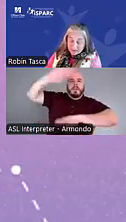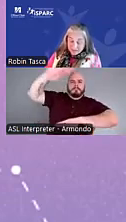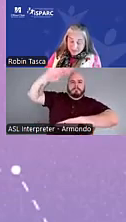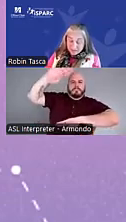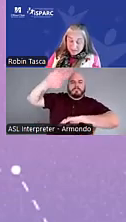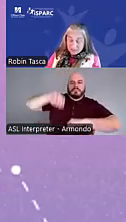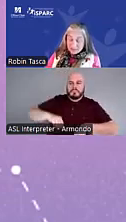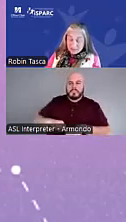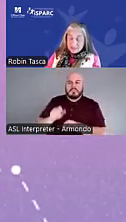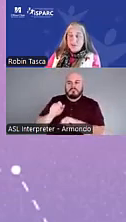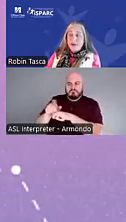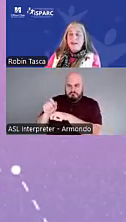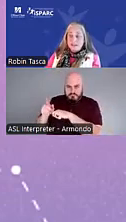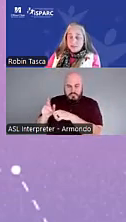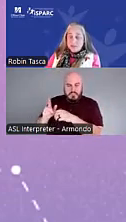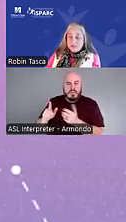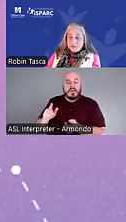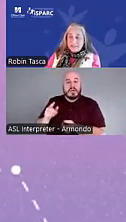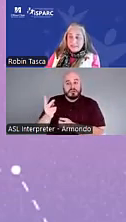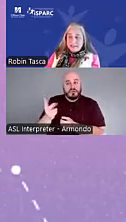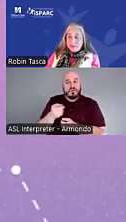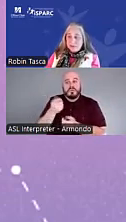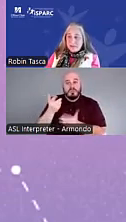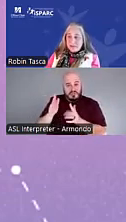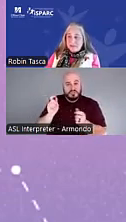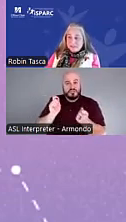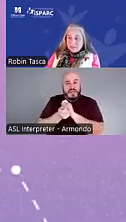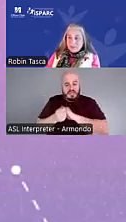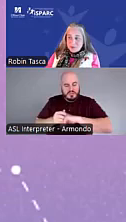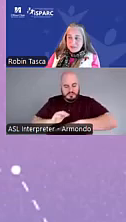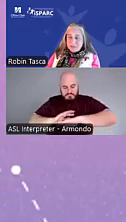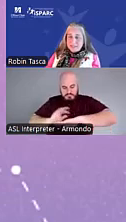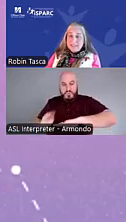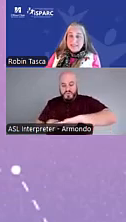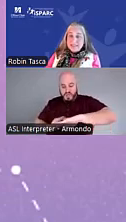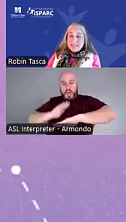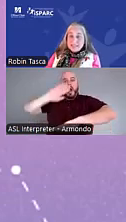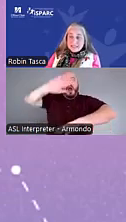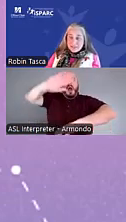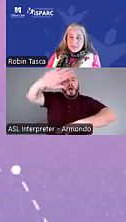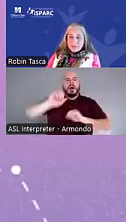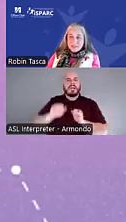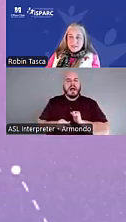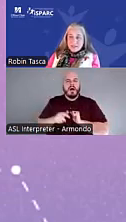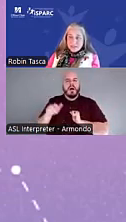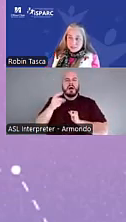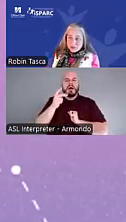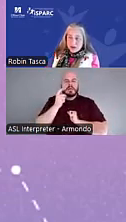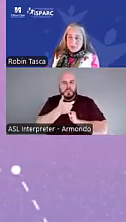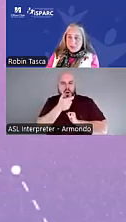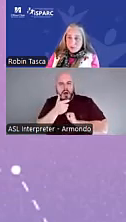have changed their ways. So I was very excited about that because I love to be able to see their videos as they're describing